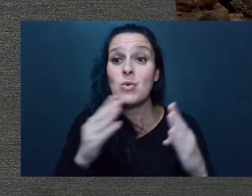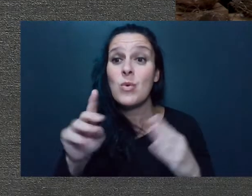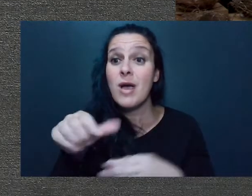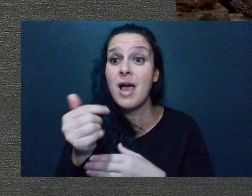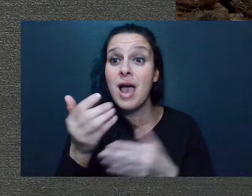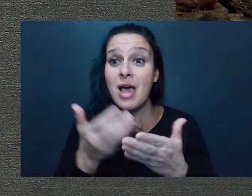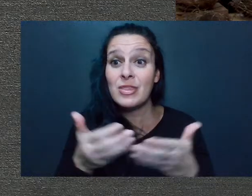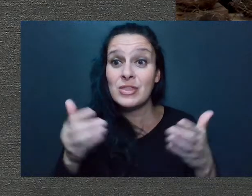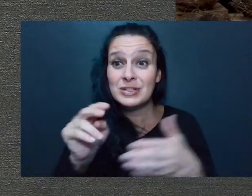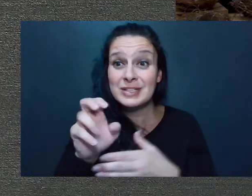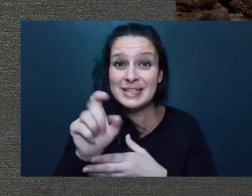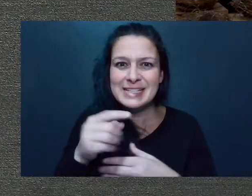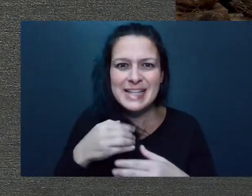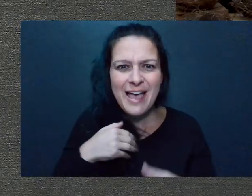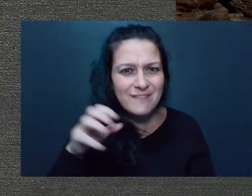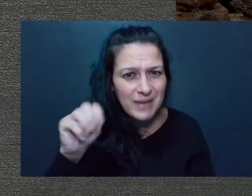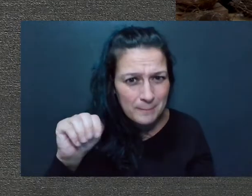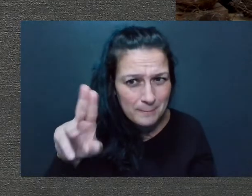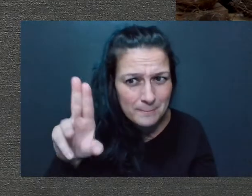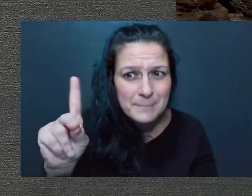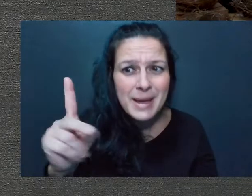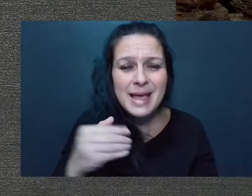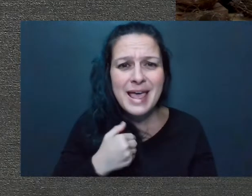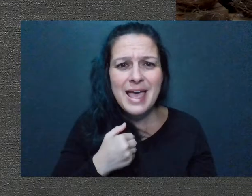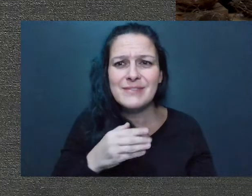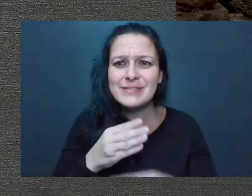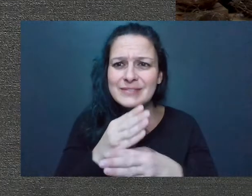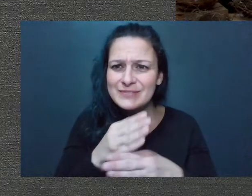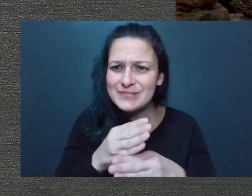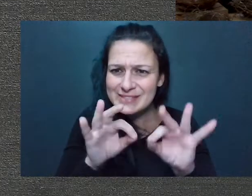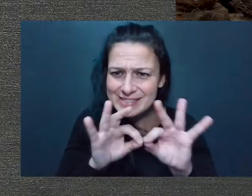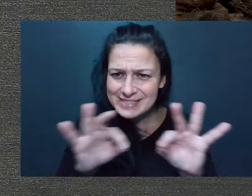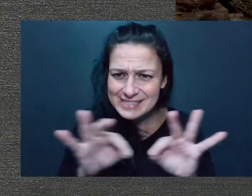There's one over here that has mud in it. Sticks.